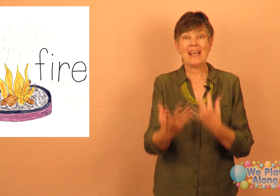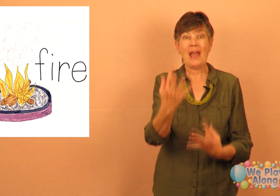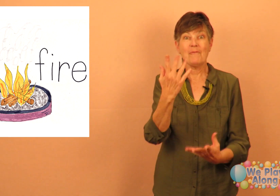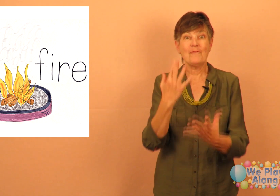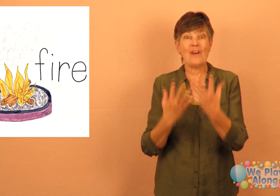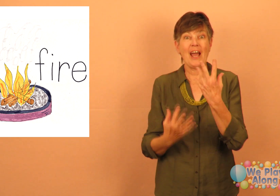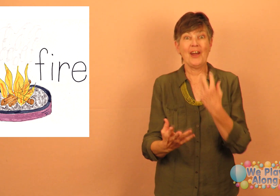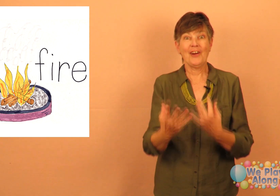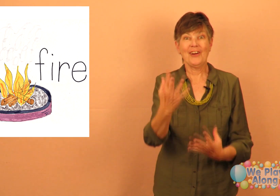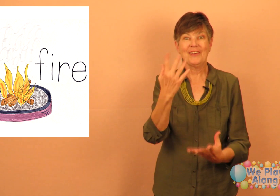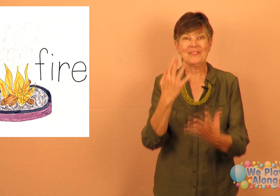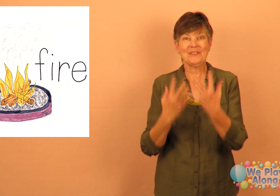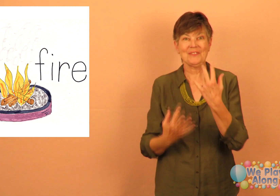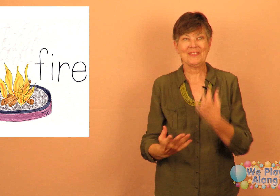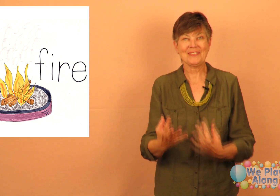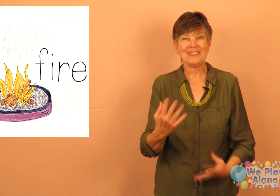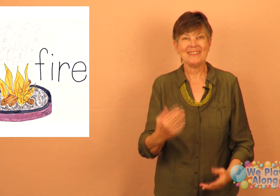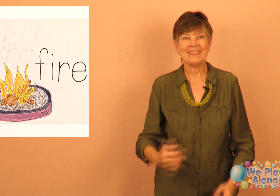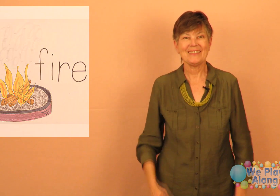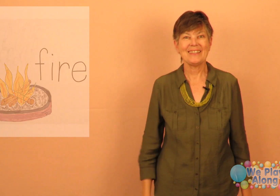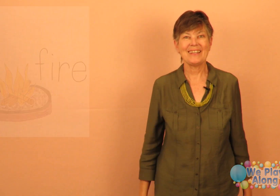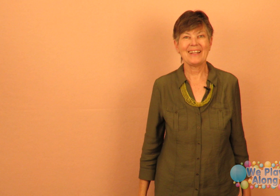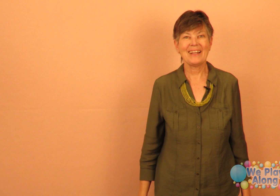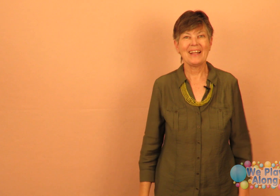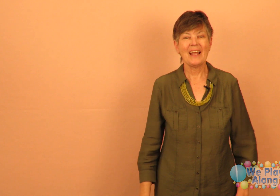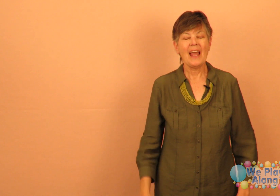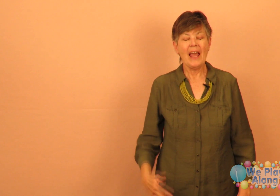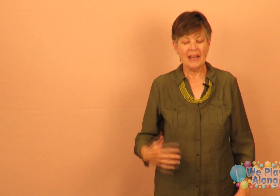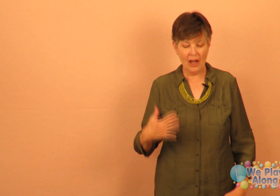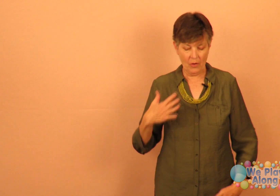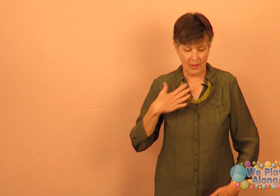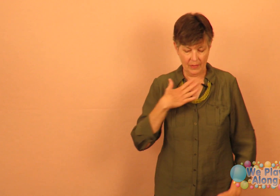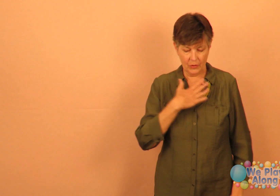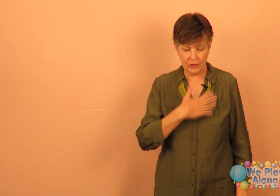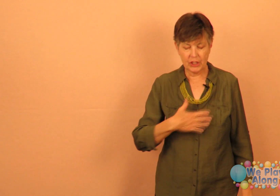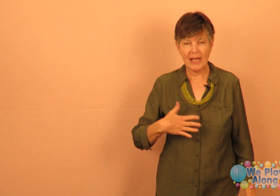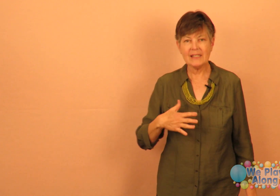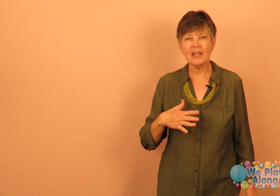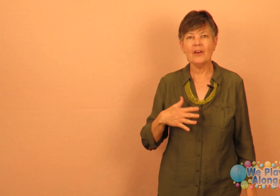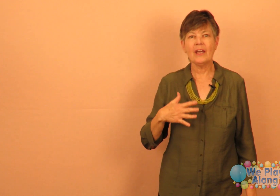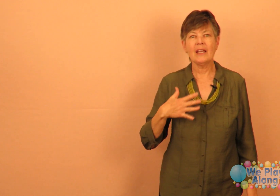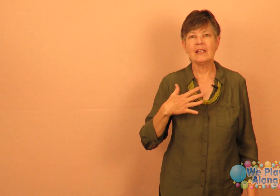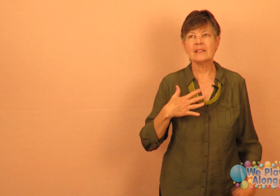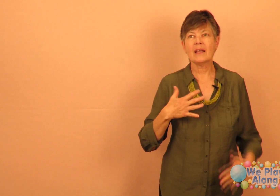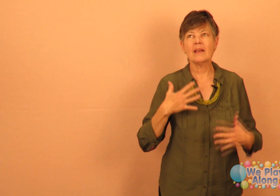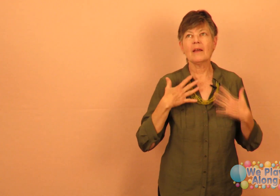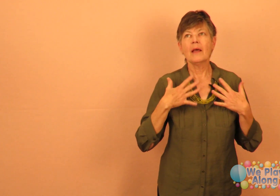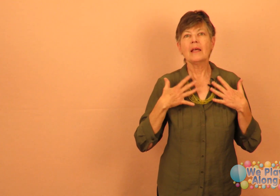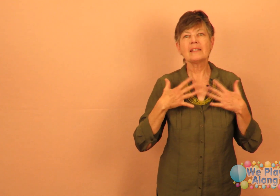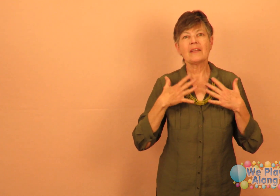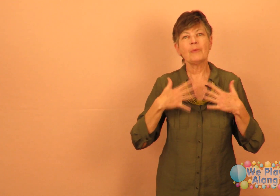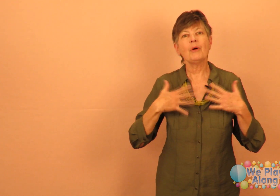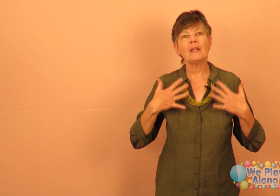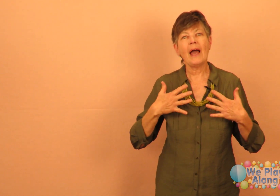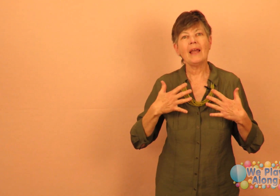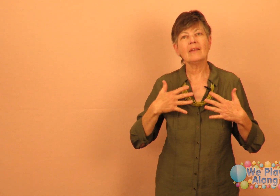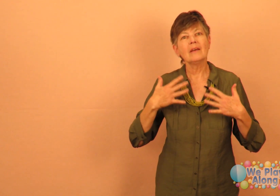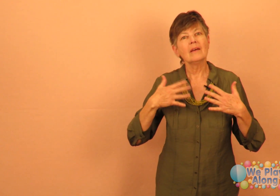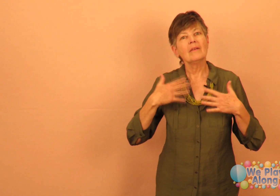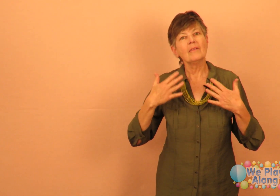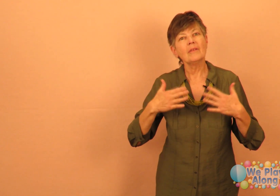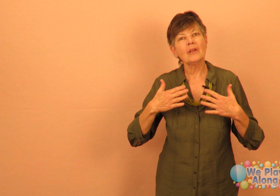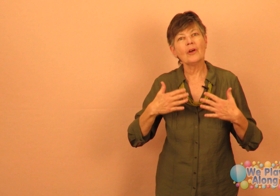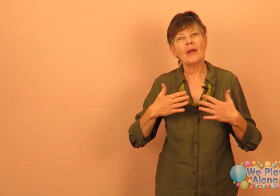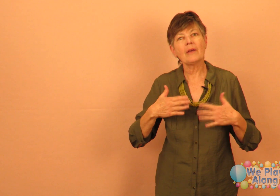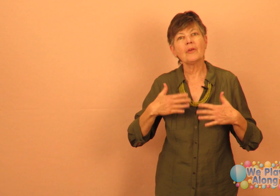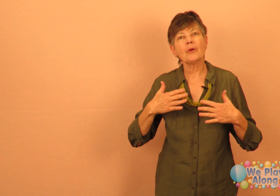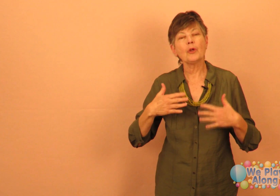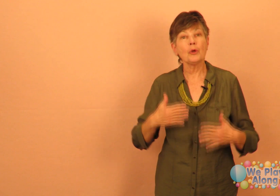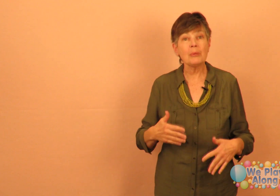campfire now your chest area is thick is like the polite you know like your